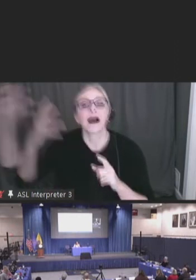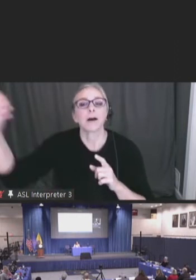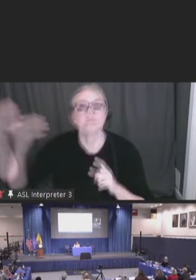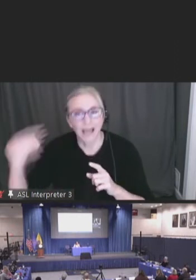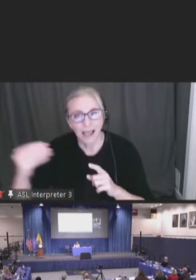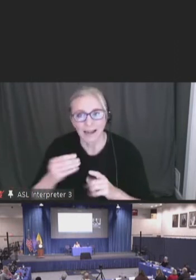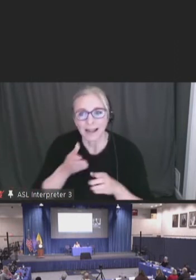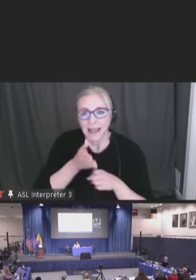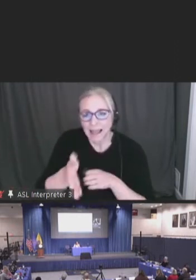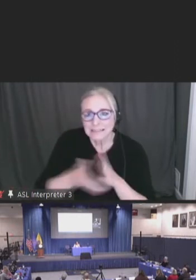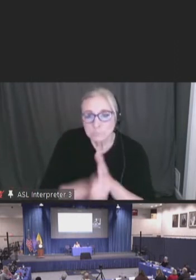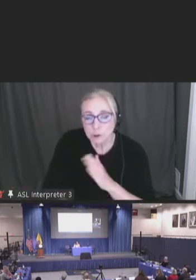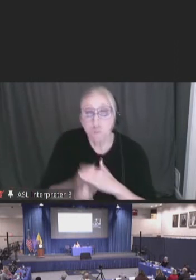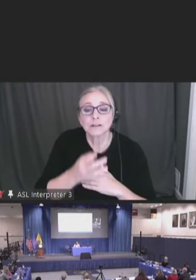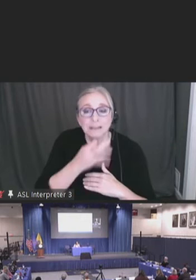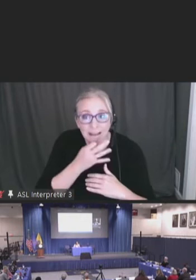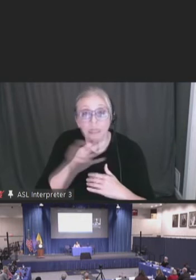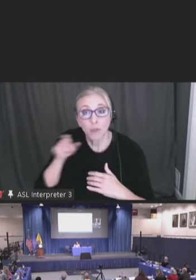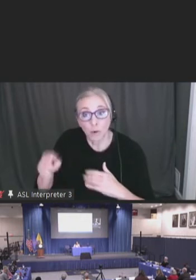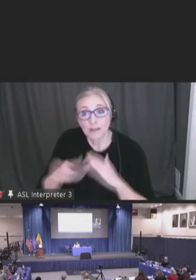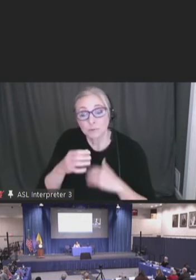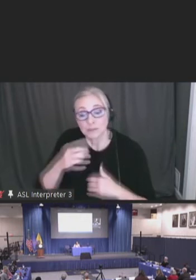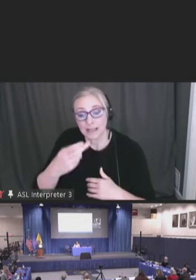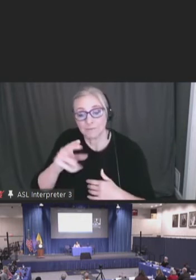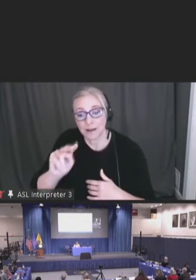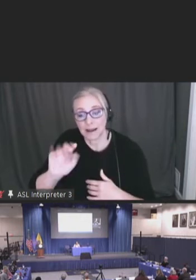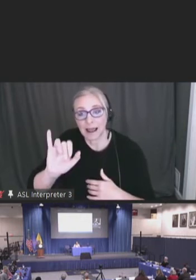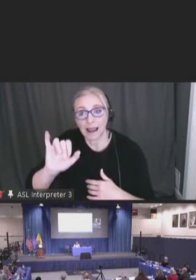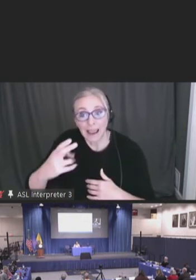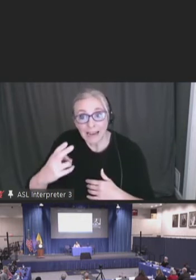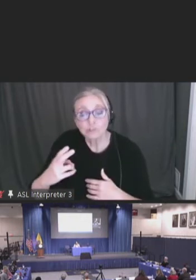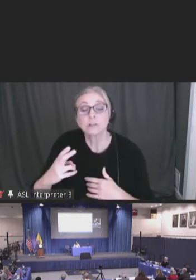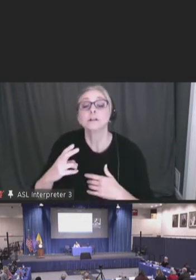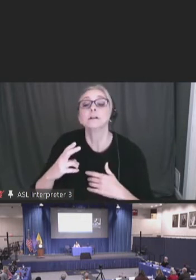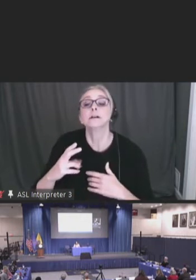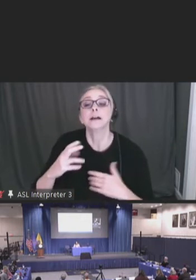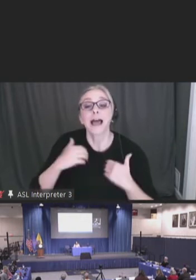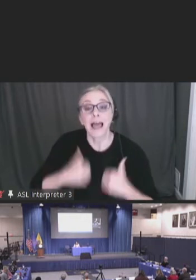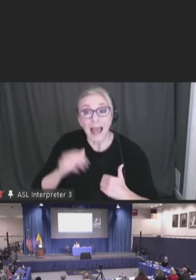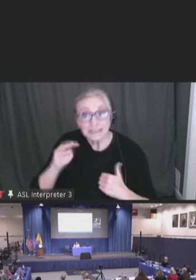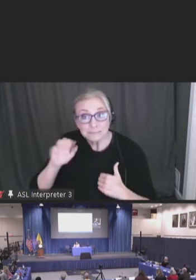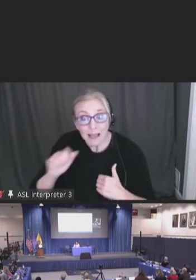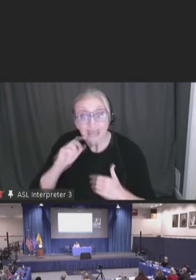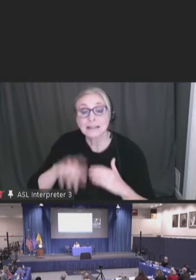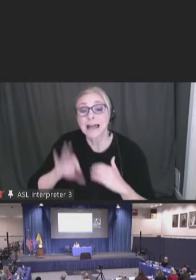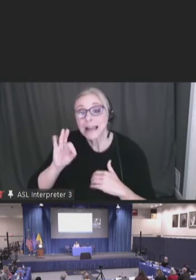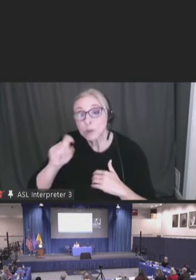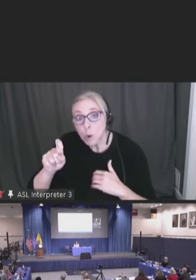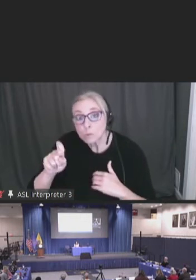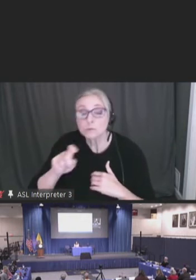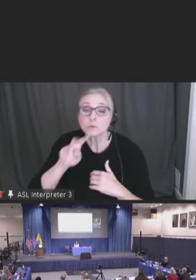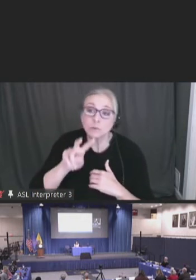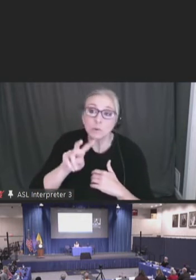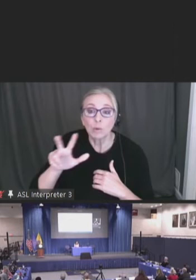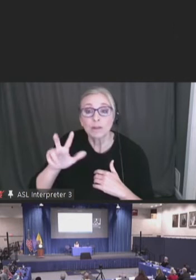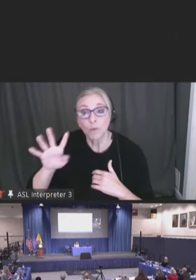experts from the NIH that asthma diagnosed at 2, 3, 4 years of age may represent viral-induced